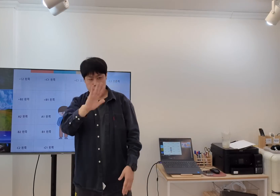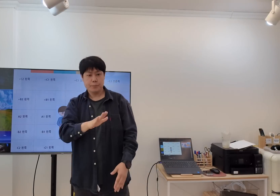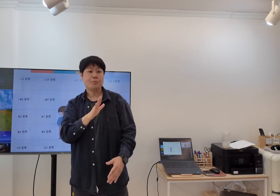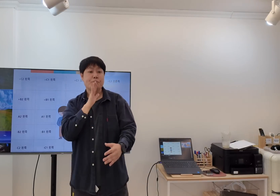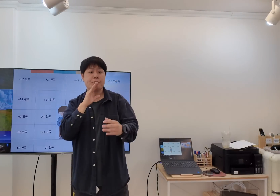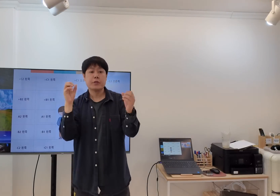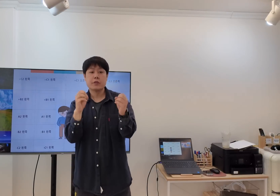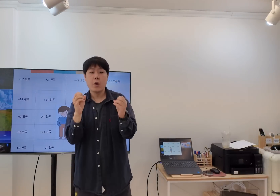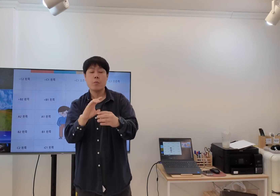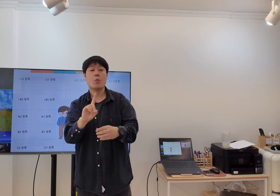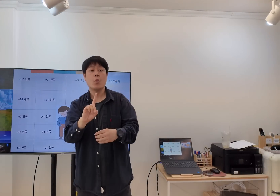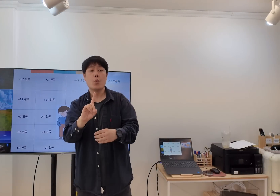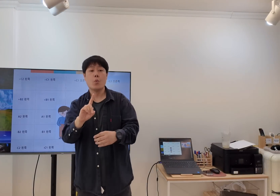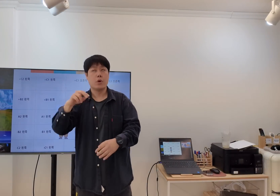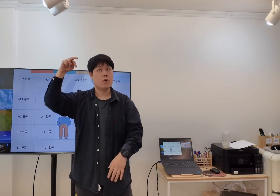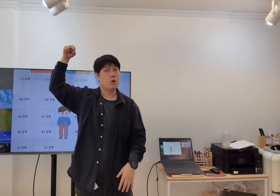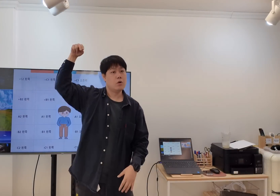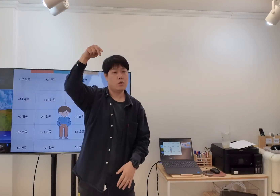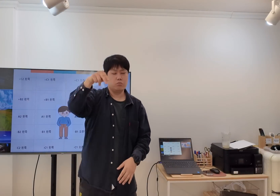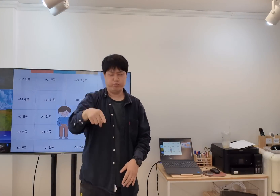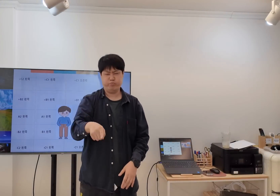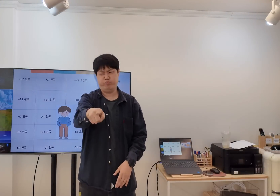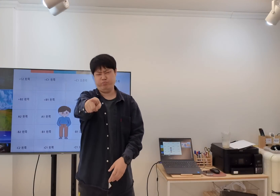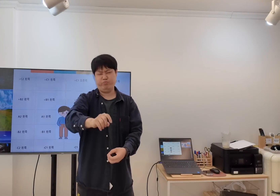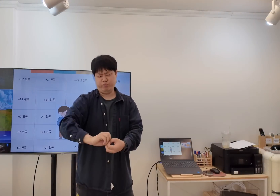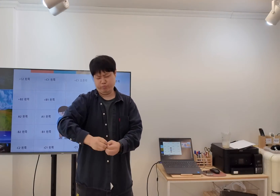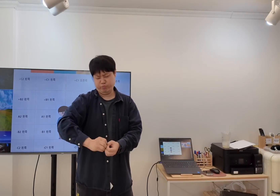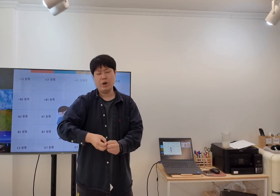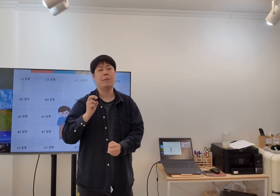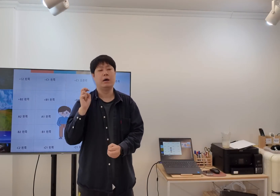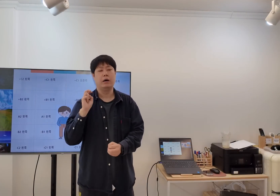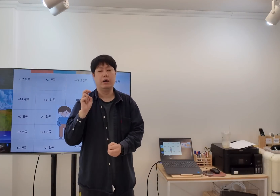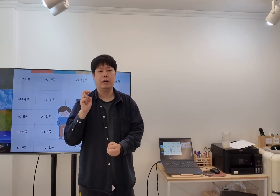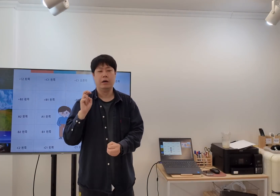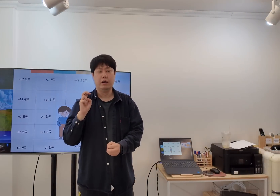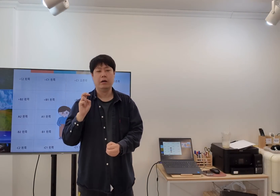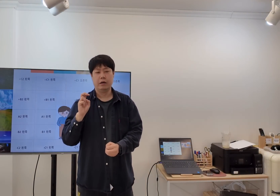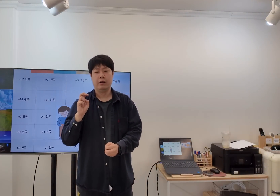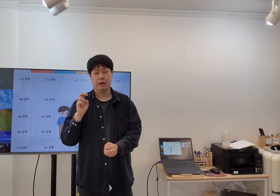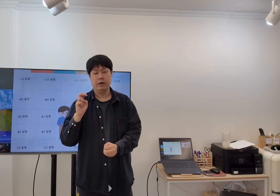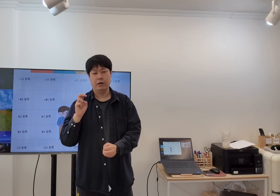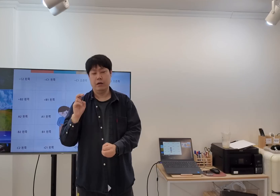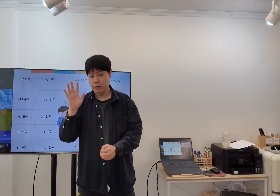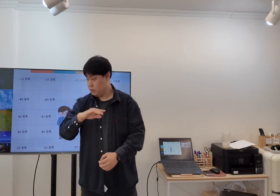But if you say you're walking in the sky when talking, it would be very absurd.